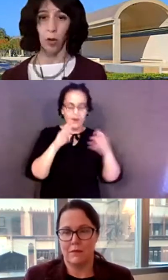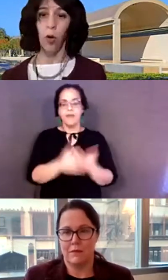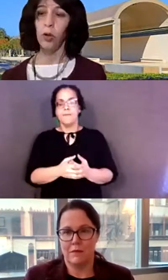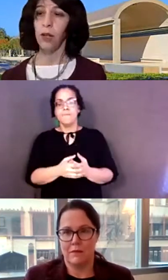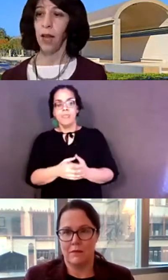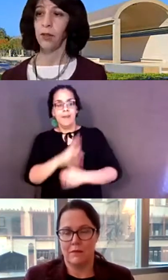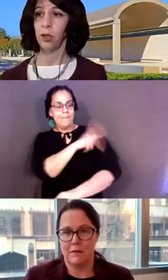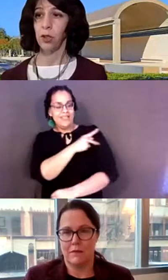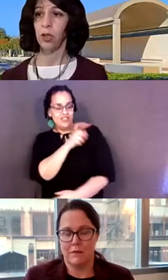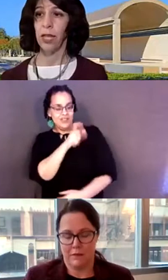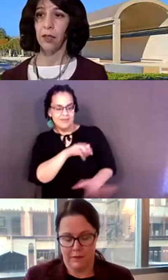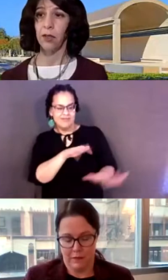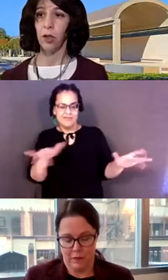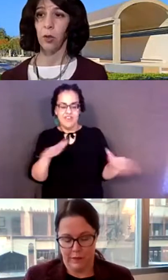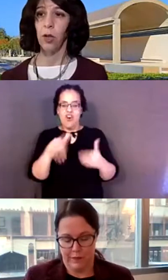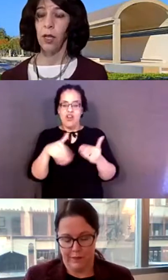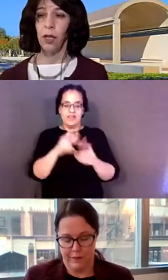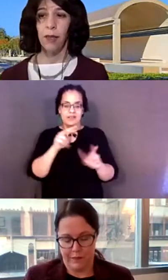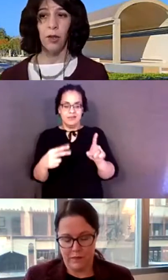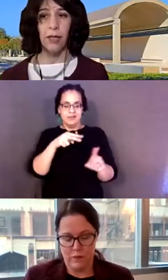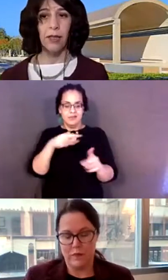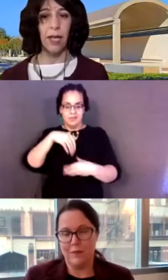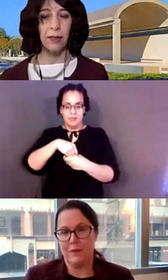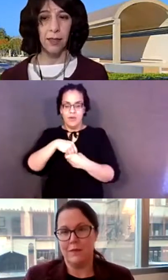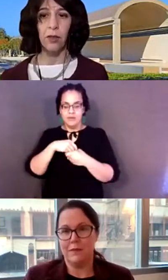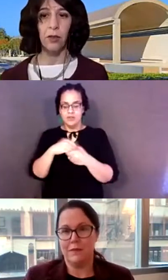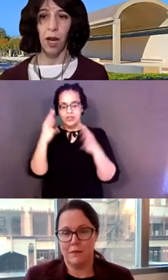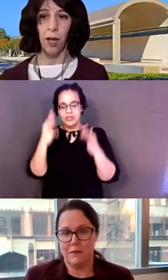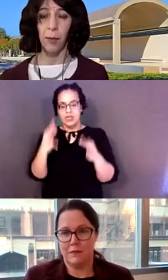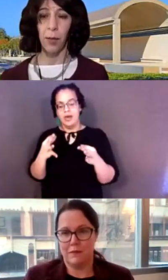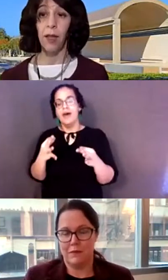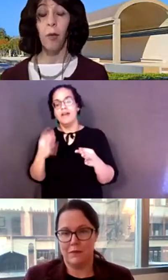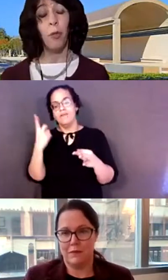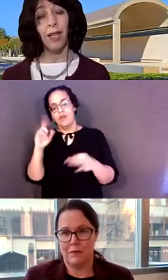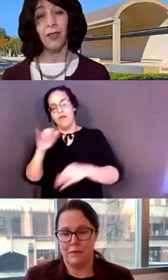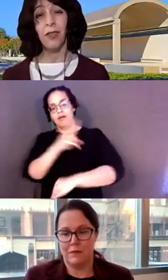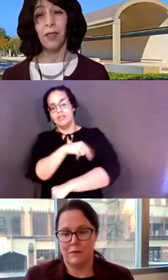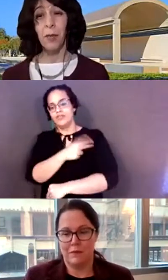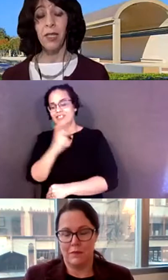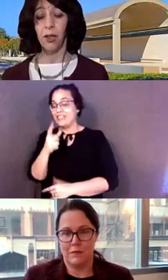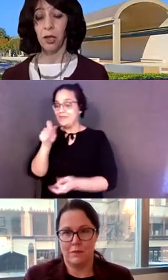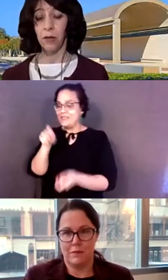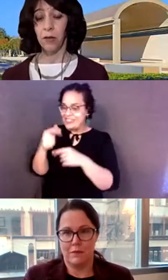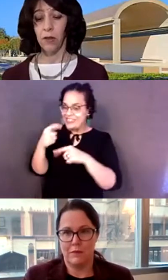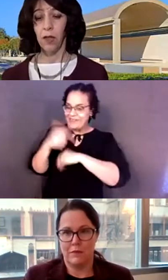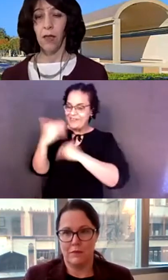whole lot of factors to look at. So there isn't a single time limit but if